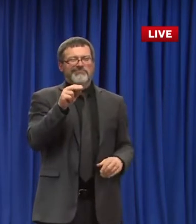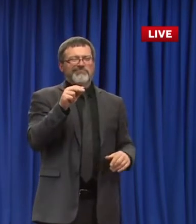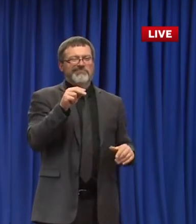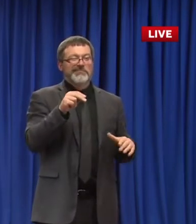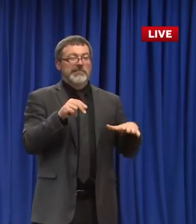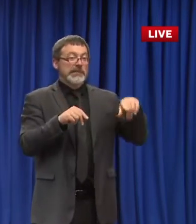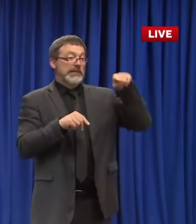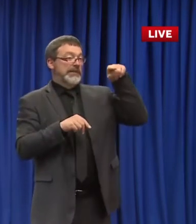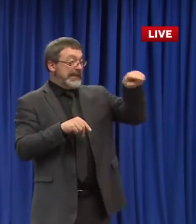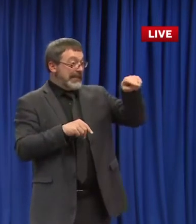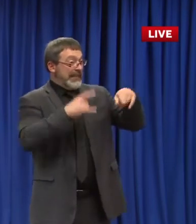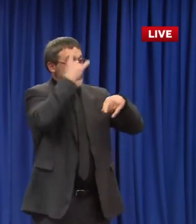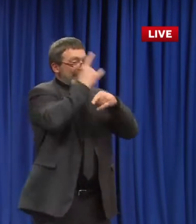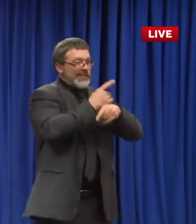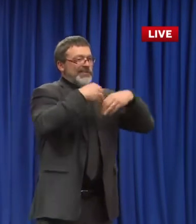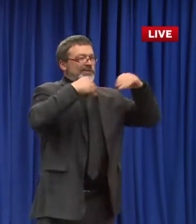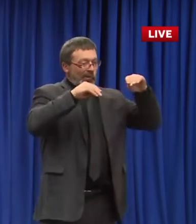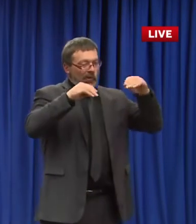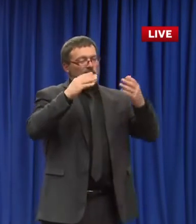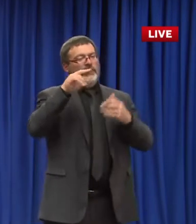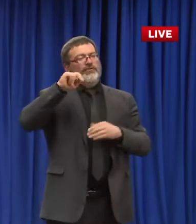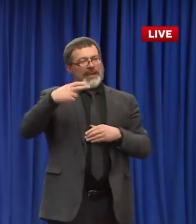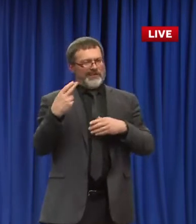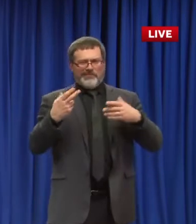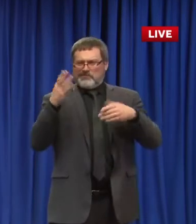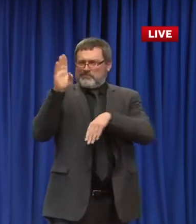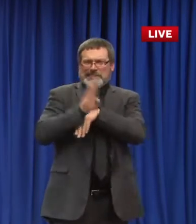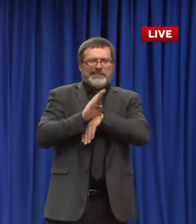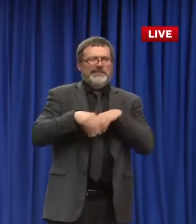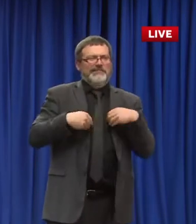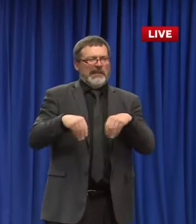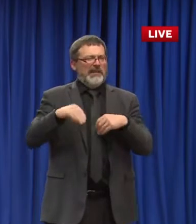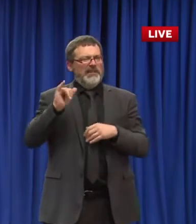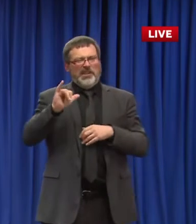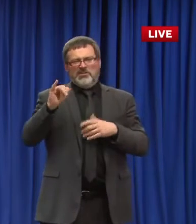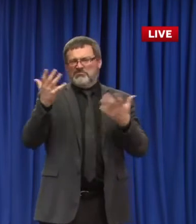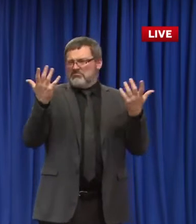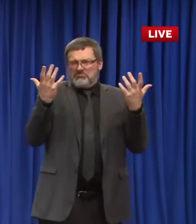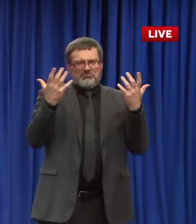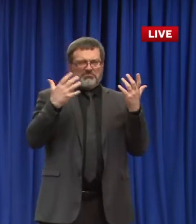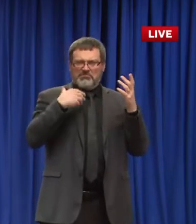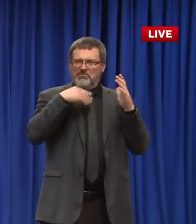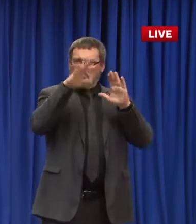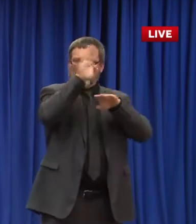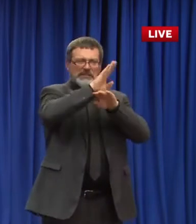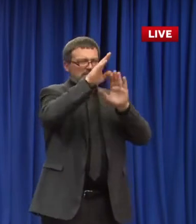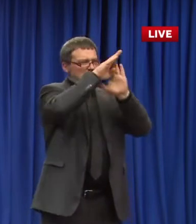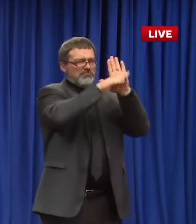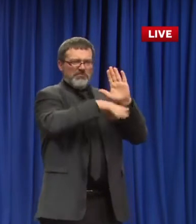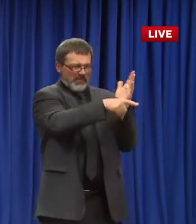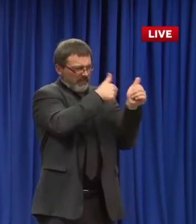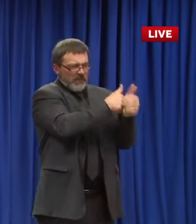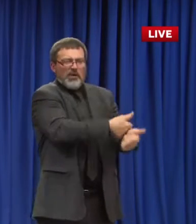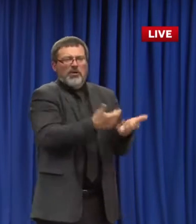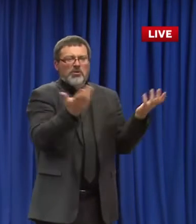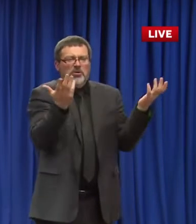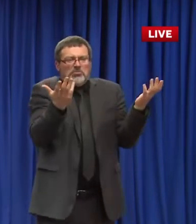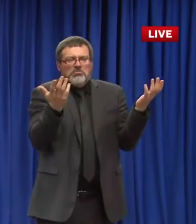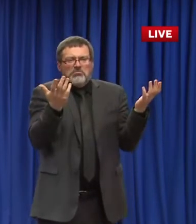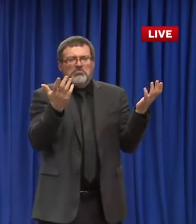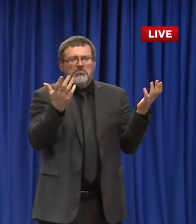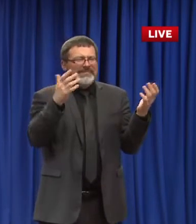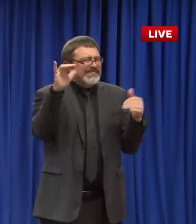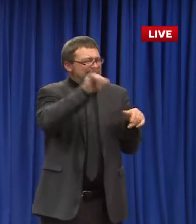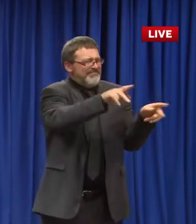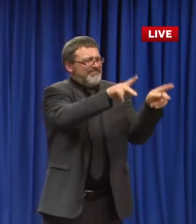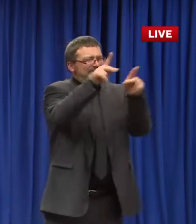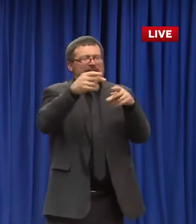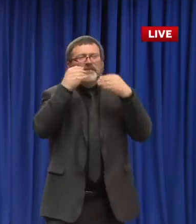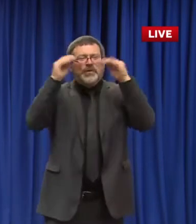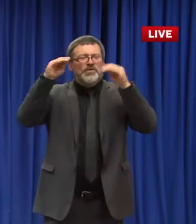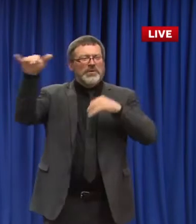I HOPE THAT IS SO PRETTY SELF-EXPLANATORY A LIQUOR STORE IS PART OF OUR RETAIL OPERATIONS IT WOULD OPEN AND ABIDE BY A LOT OF THE RETAIL RULES OR THE RULES BEHIND THE FOOD AND BEVERAGE